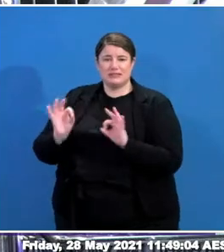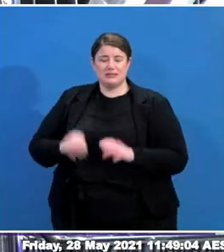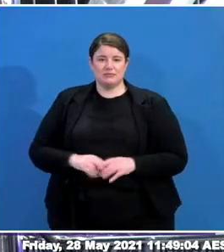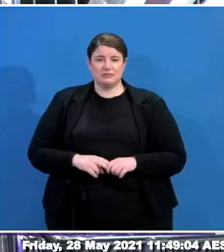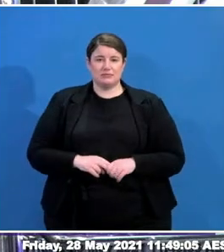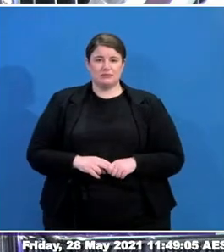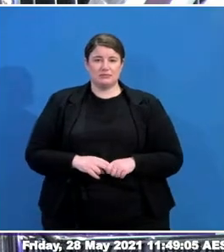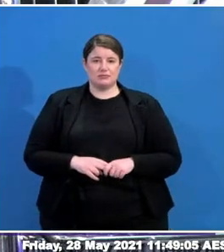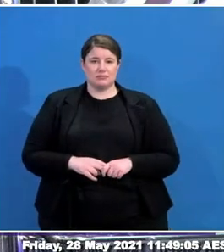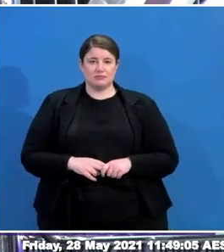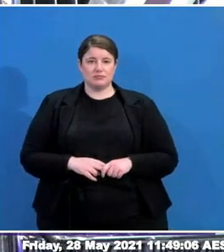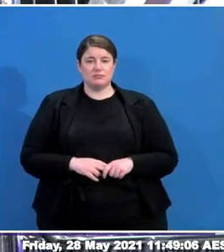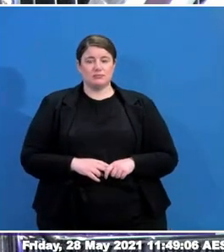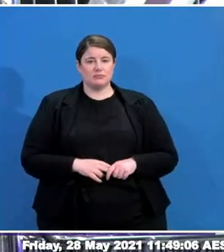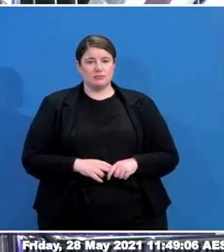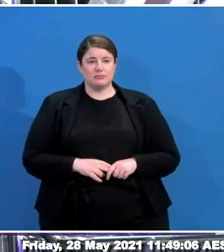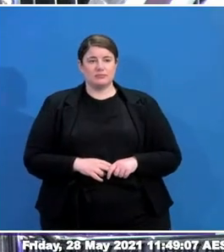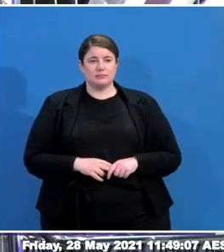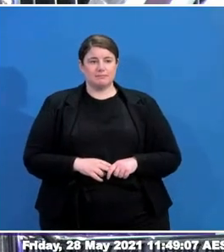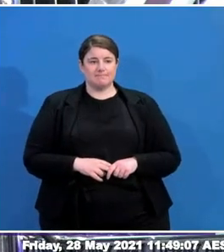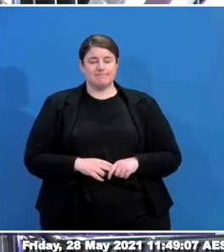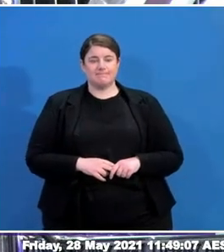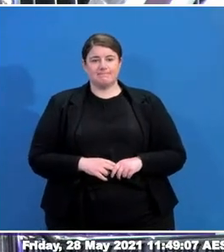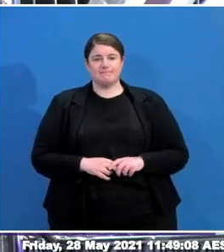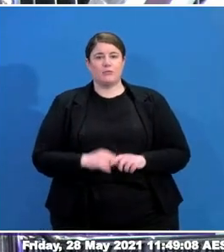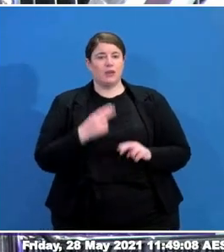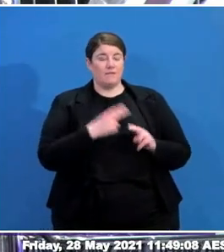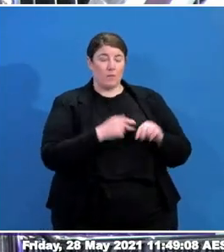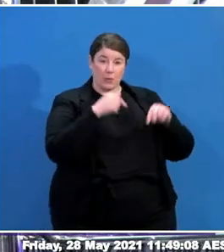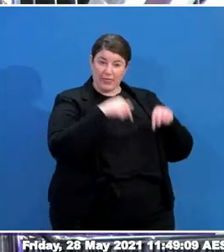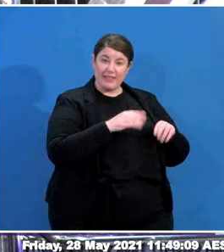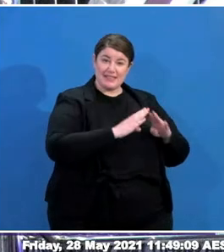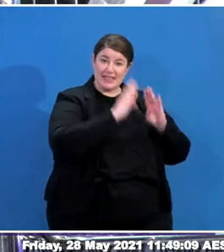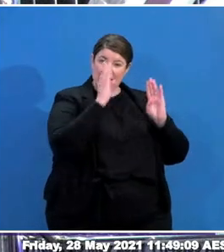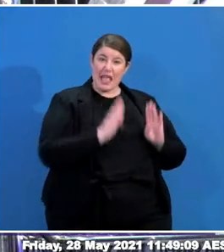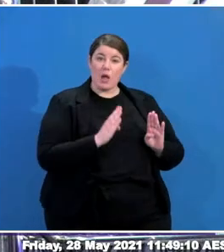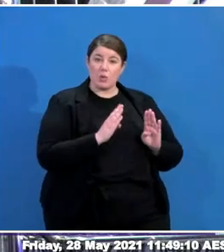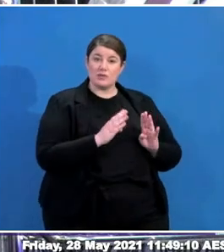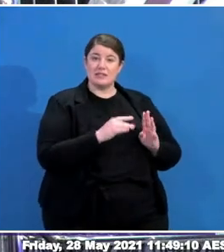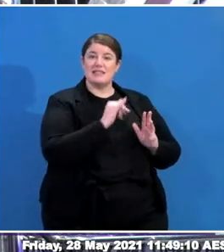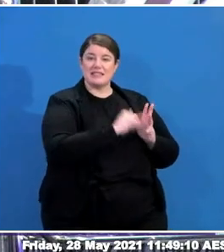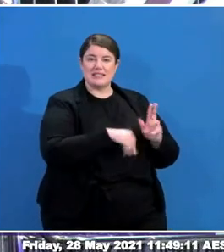Do you accept that with respect to this house, Sunnyfield paid lip service to valuing feedback?